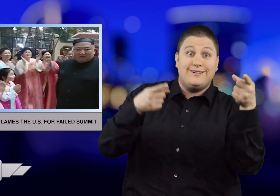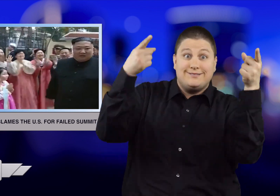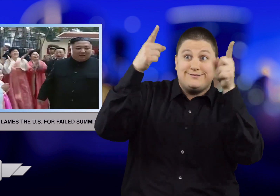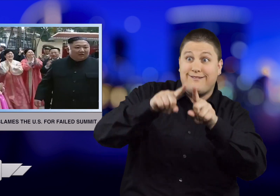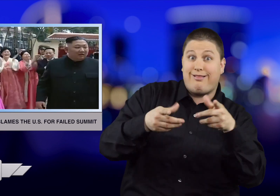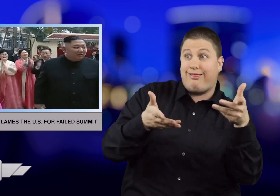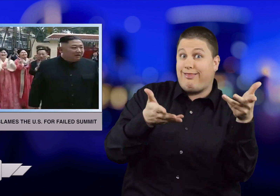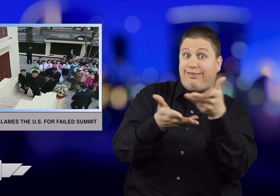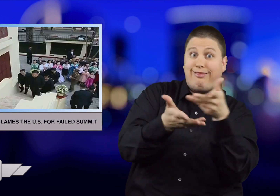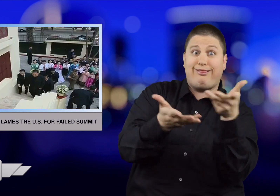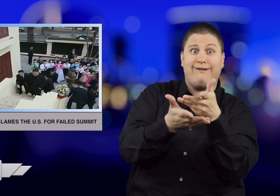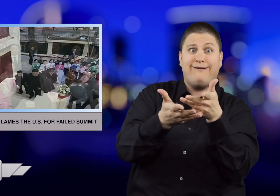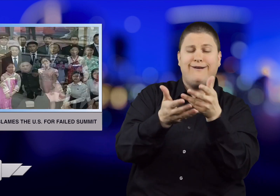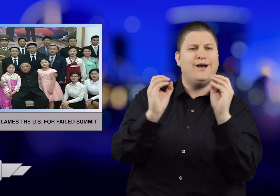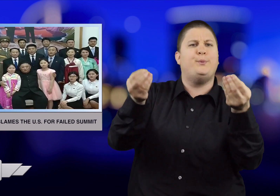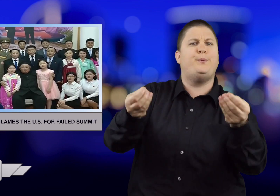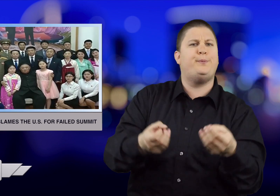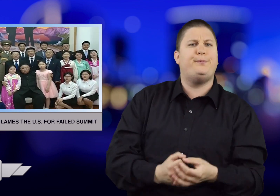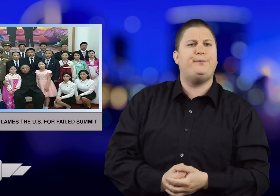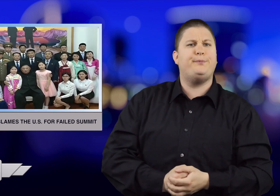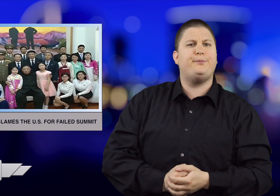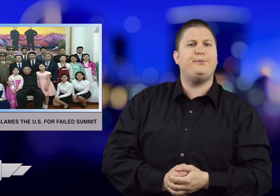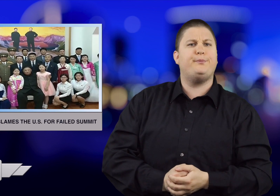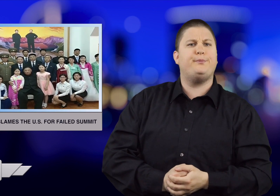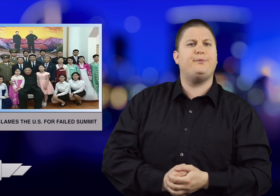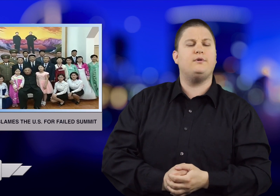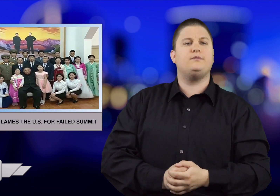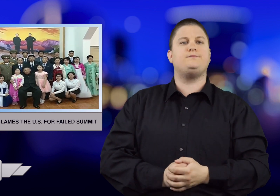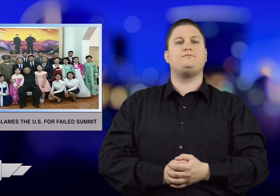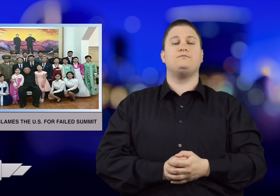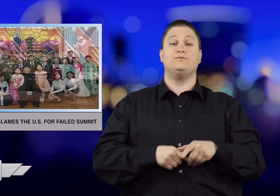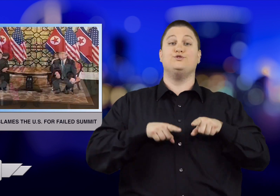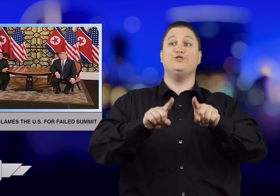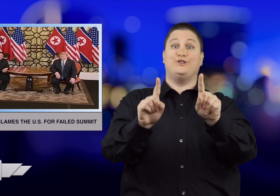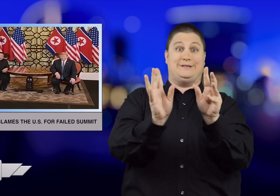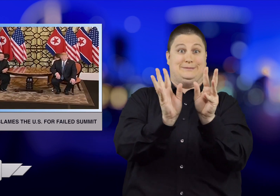that no deal was reached.